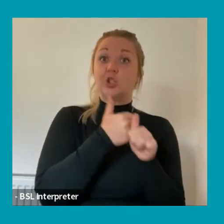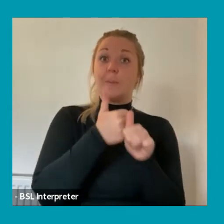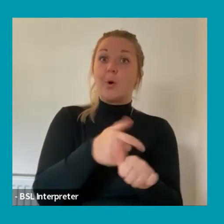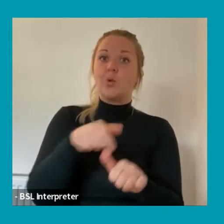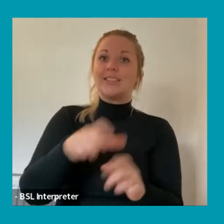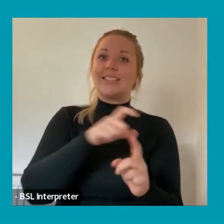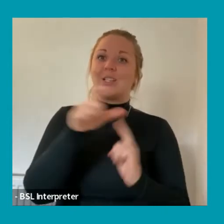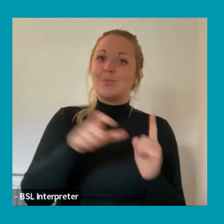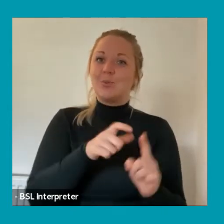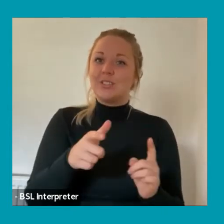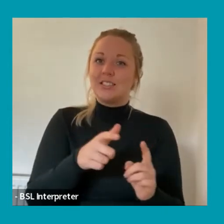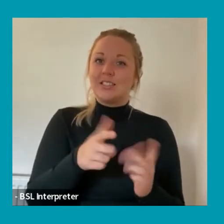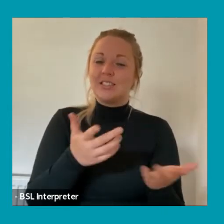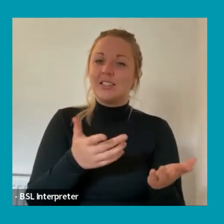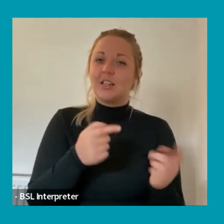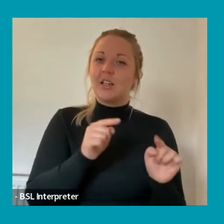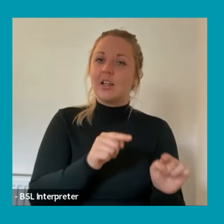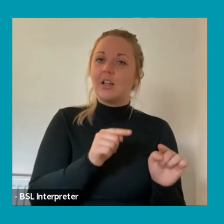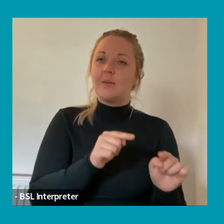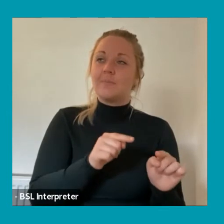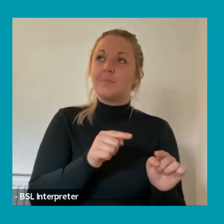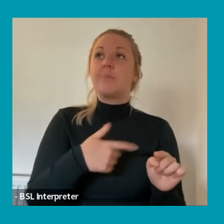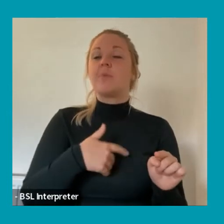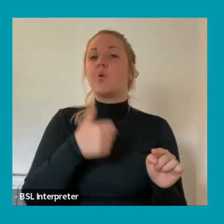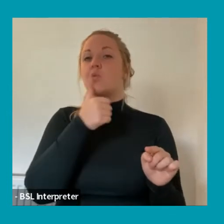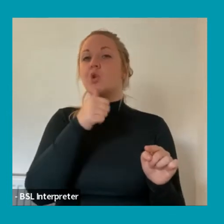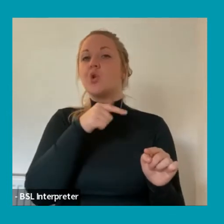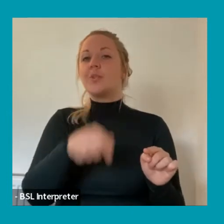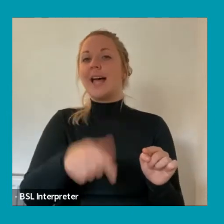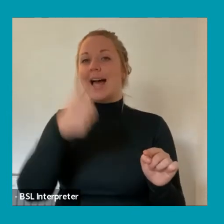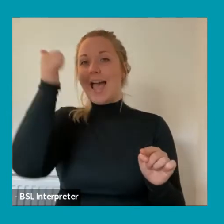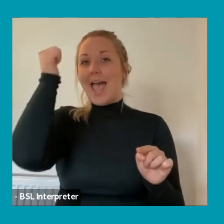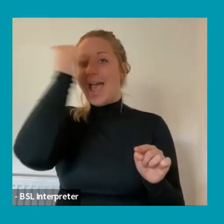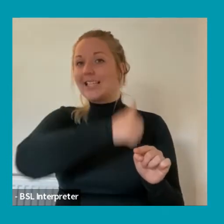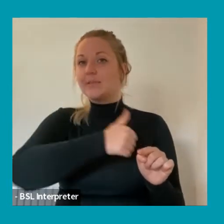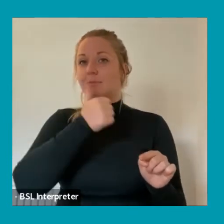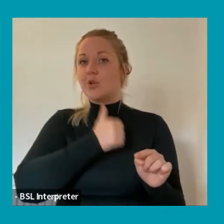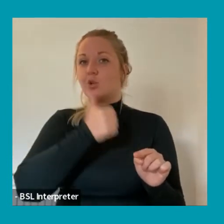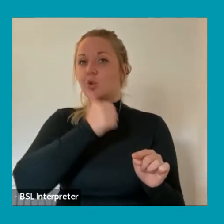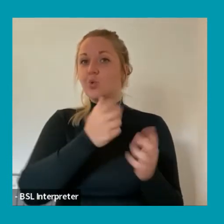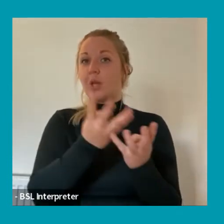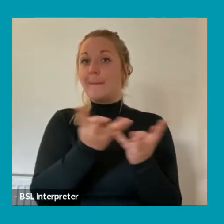But yeah, we managed to use that sort of expert user, panel-system to